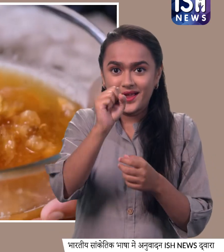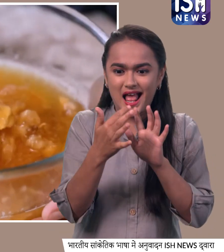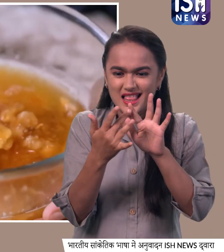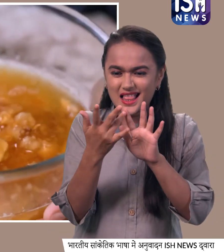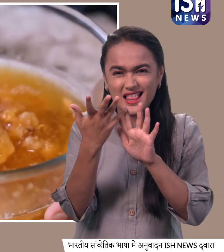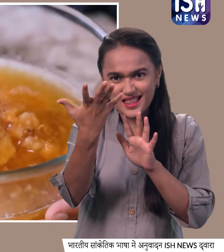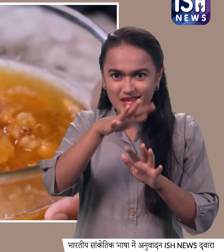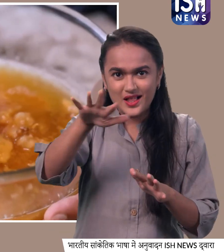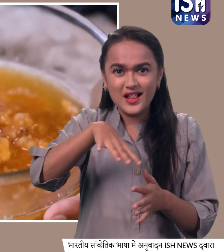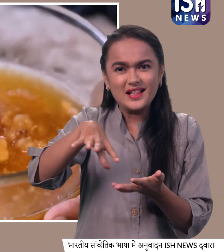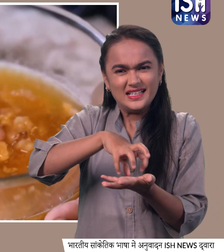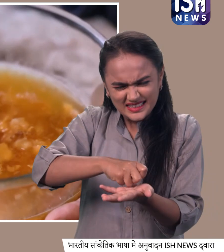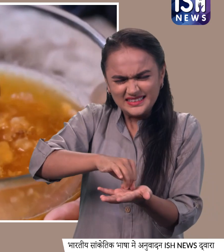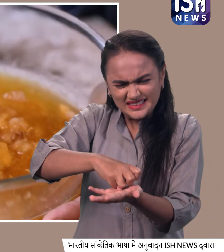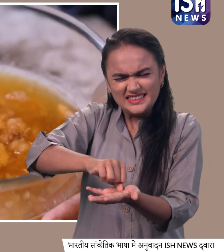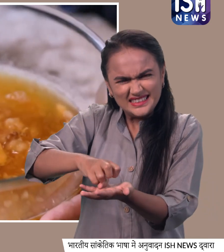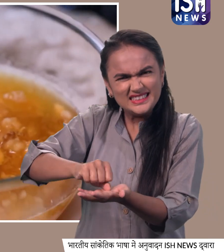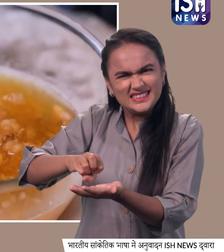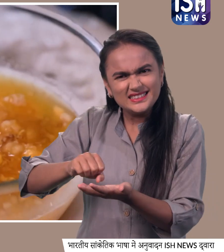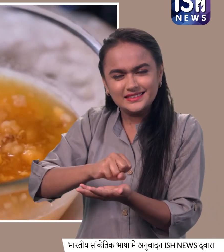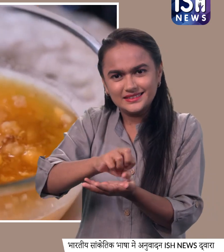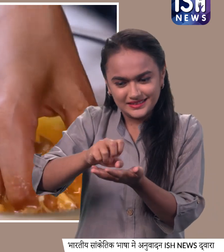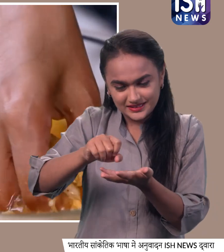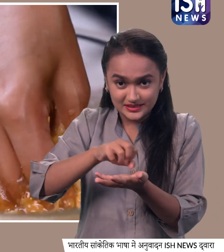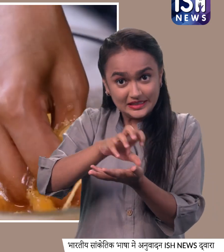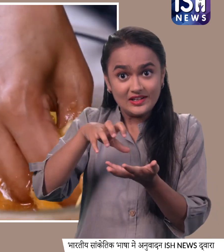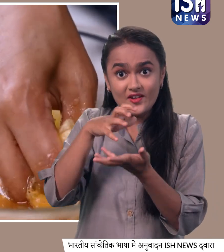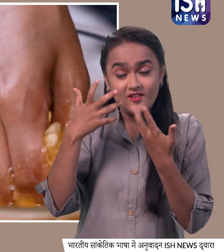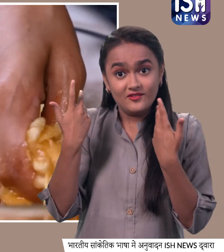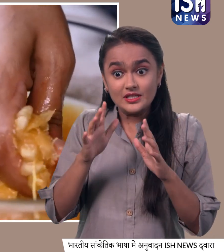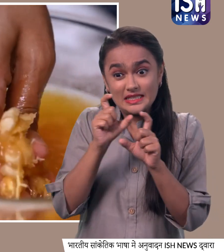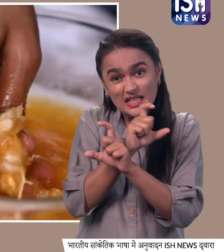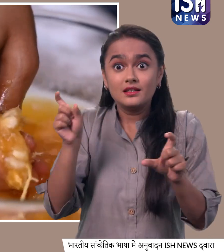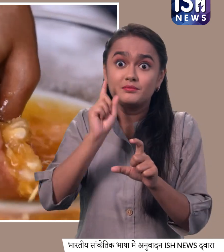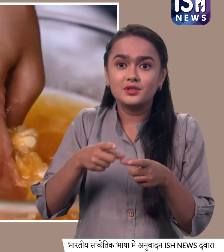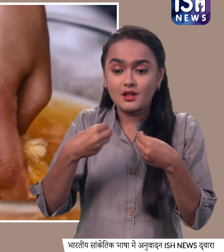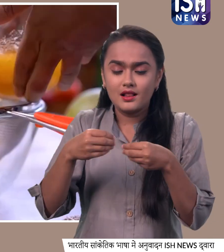Mash the pulp using your fingers like this The whole pulp should get mashed properly